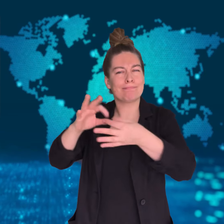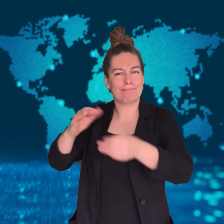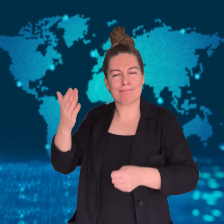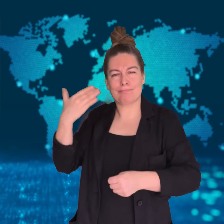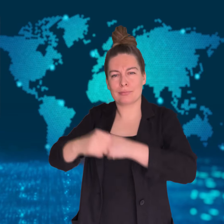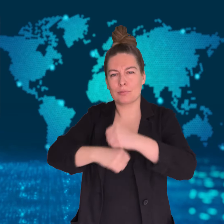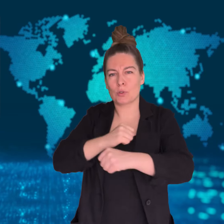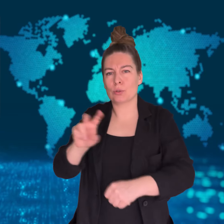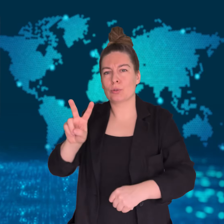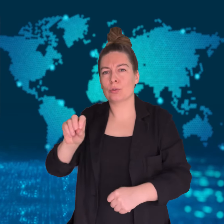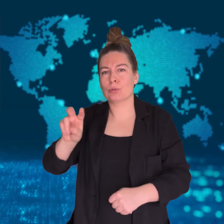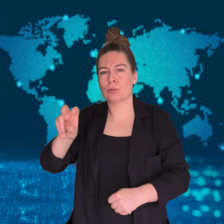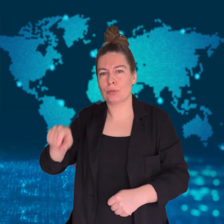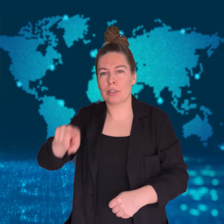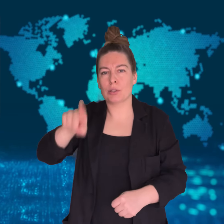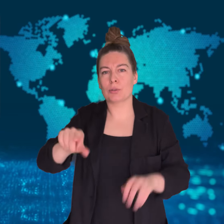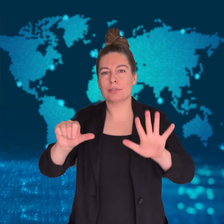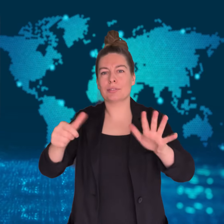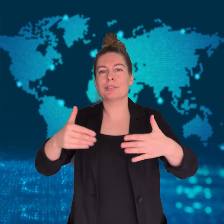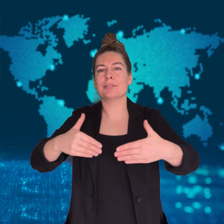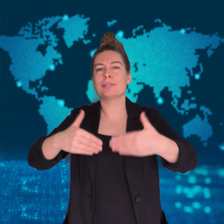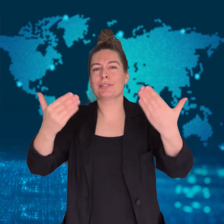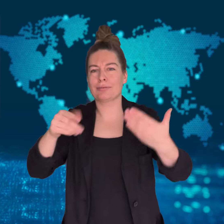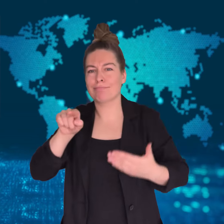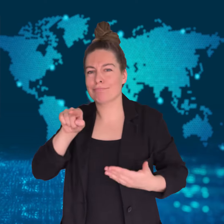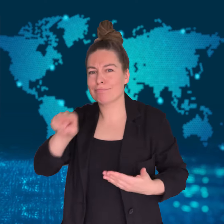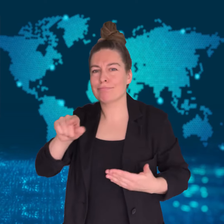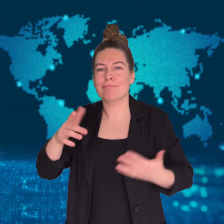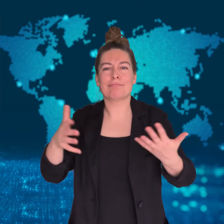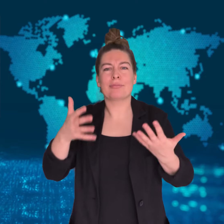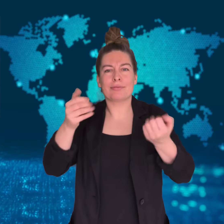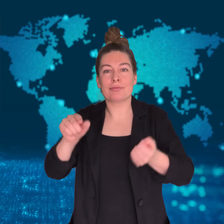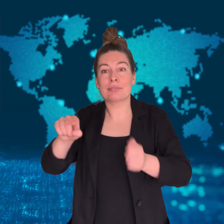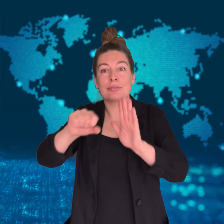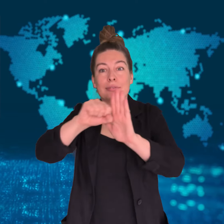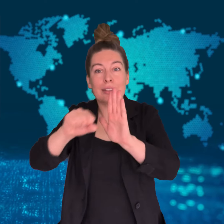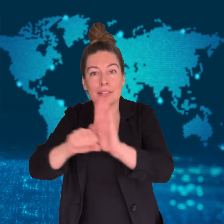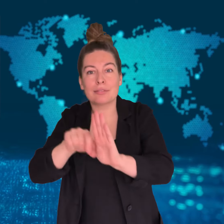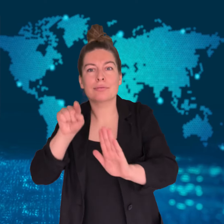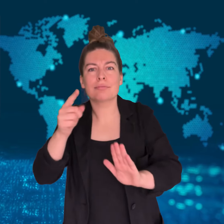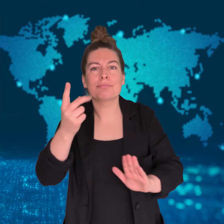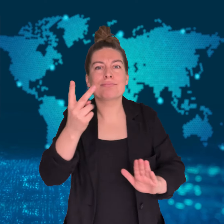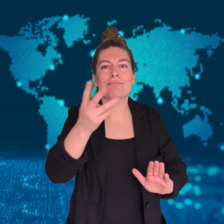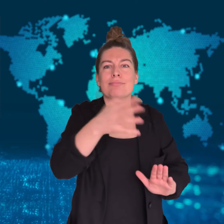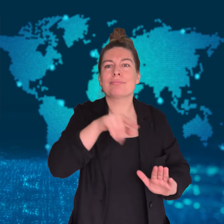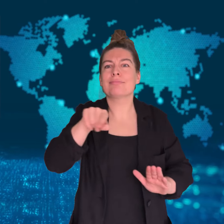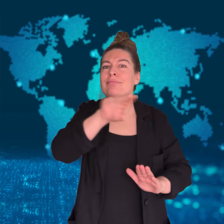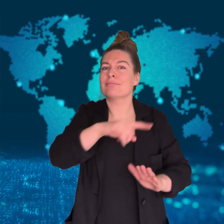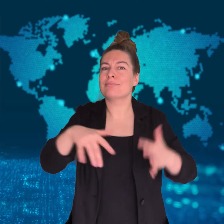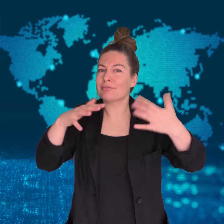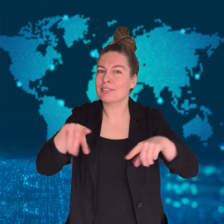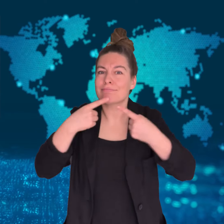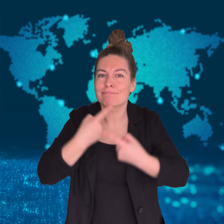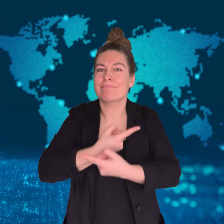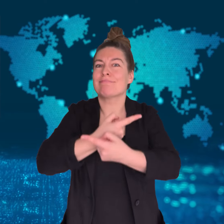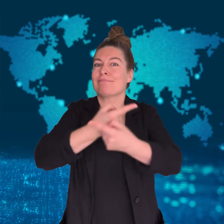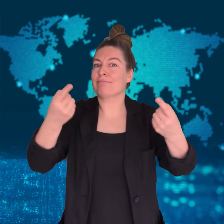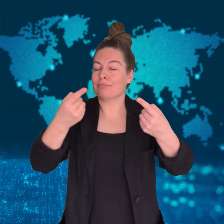his name because of his alleged involvement in